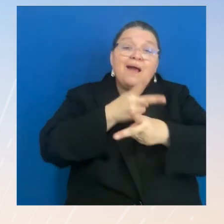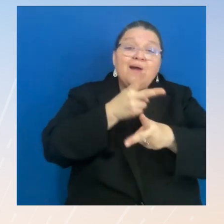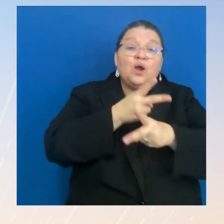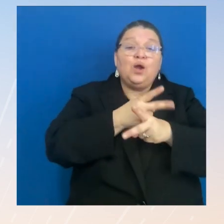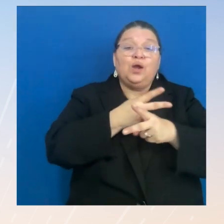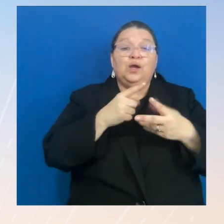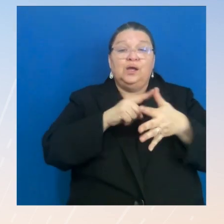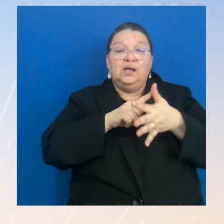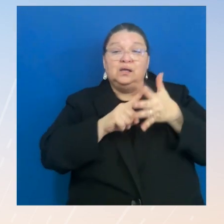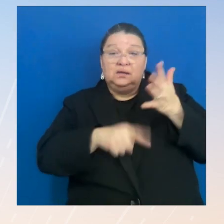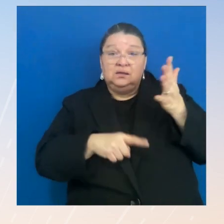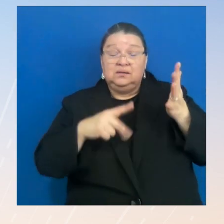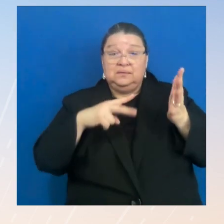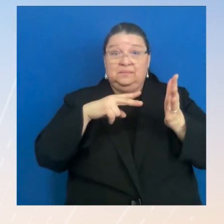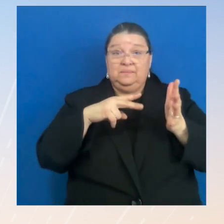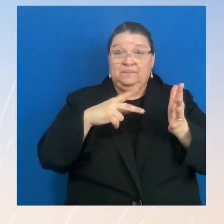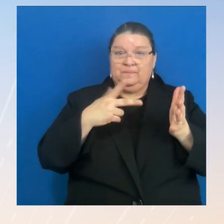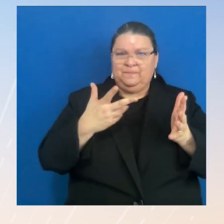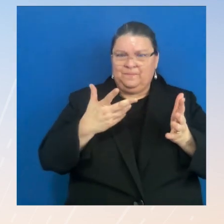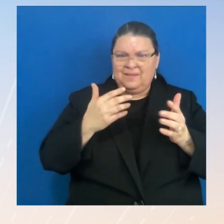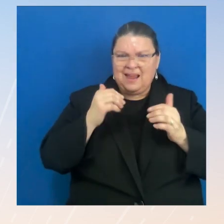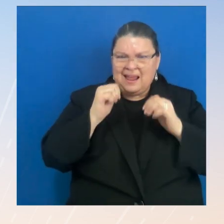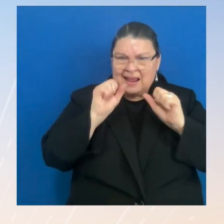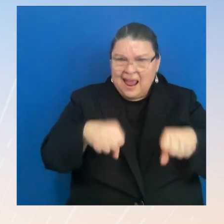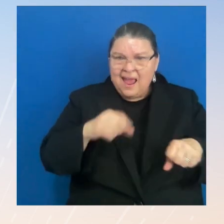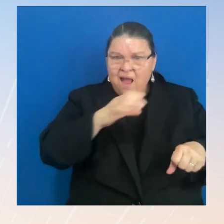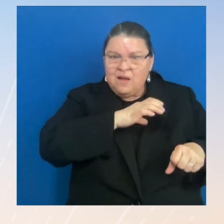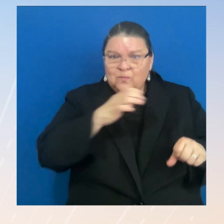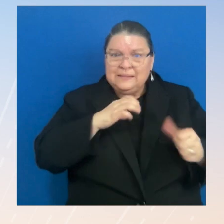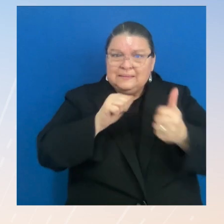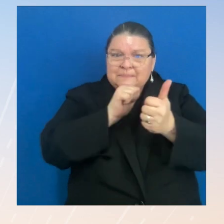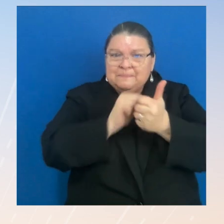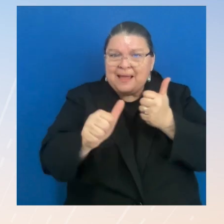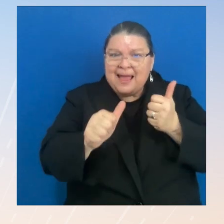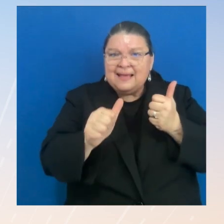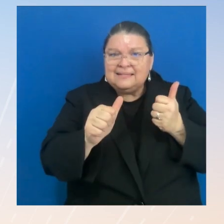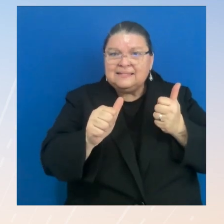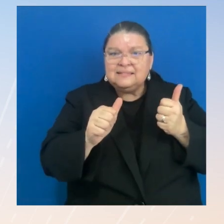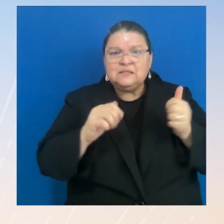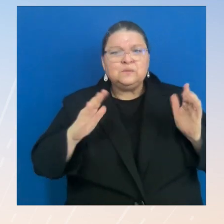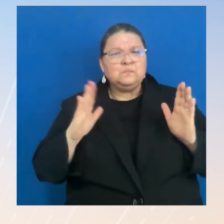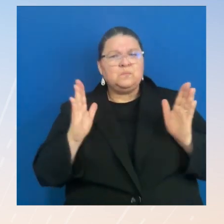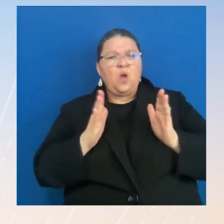that would include those programs and others that the President again said would ease inflationary pressures?